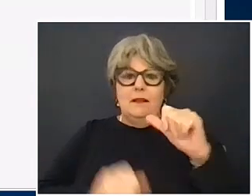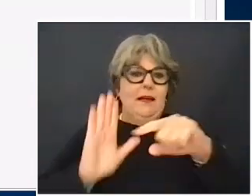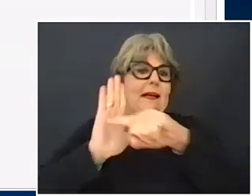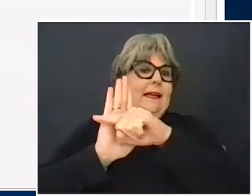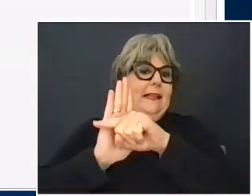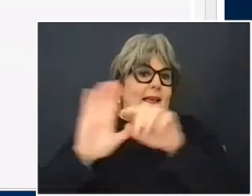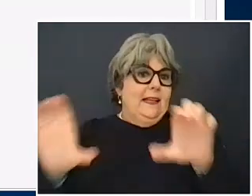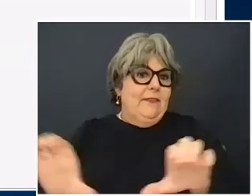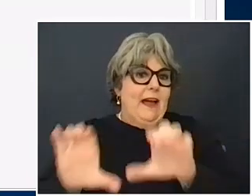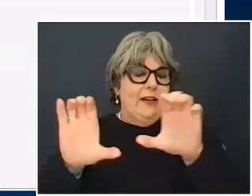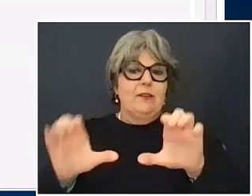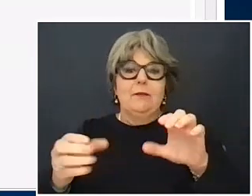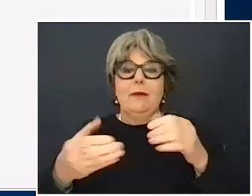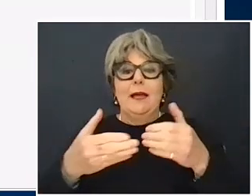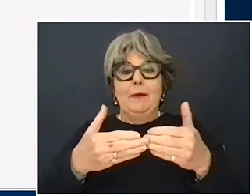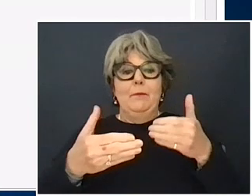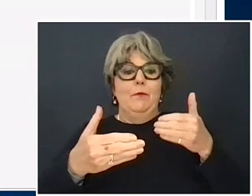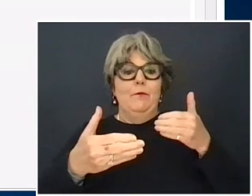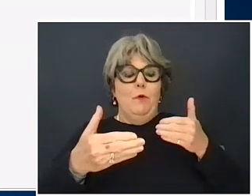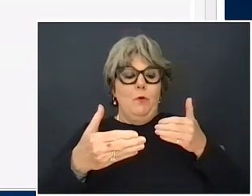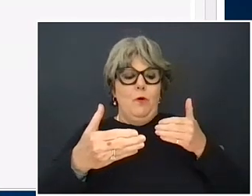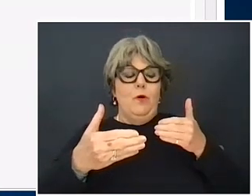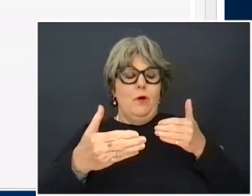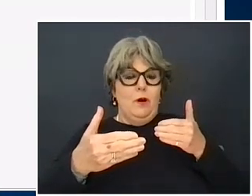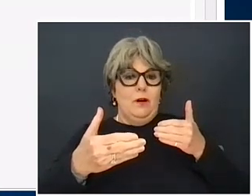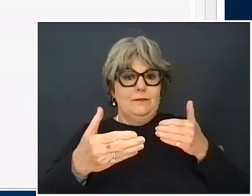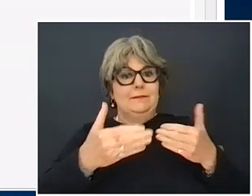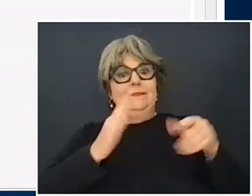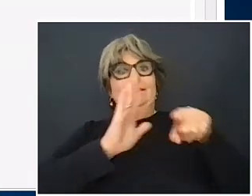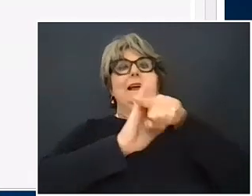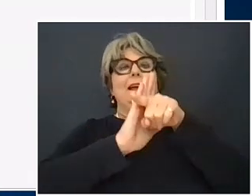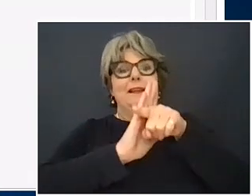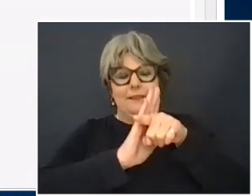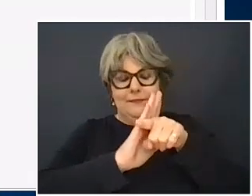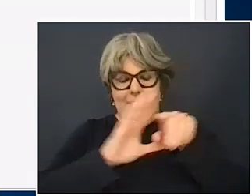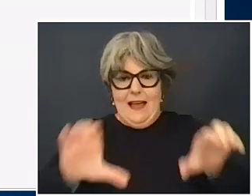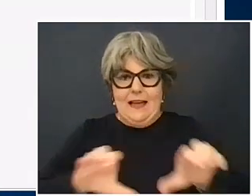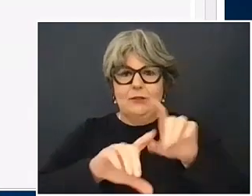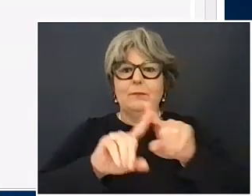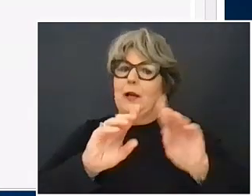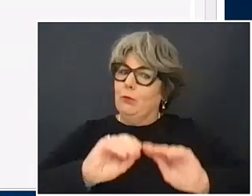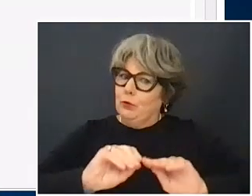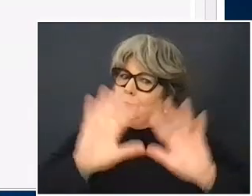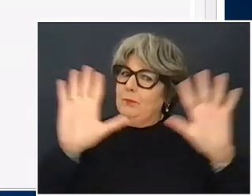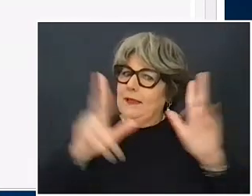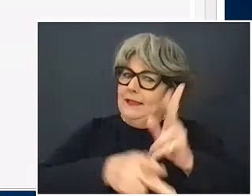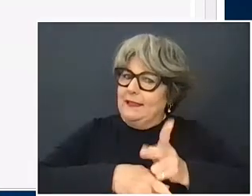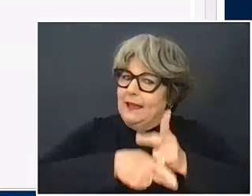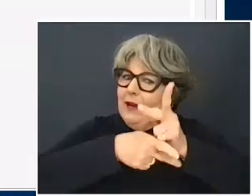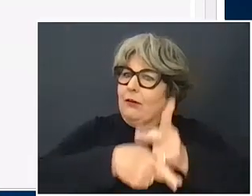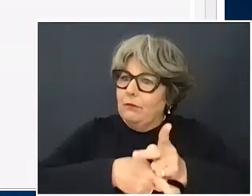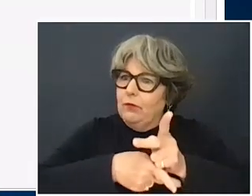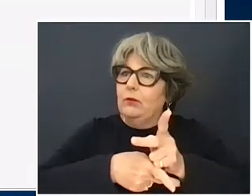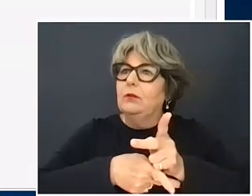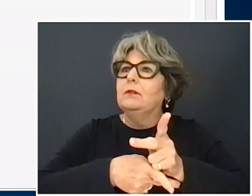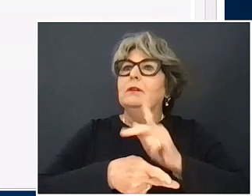precursor to a negative action. So I just want to be careful that we don't include something that's not